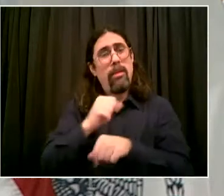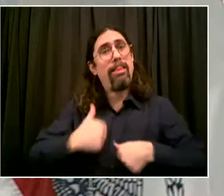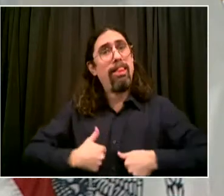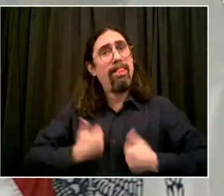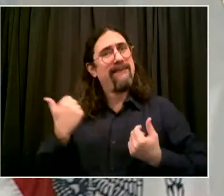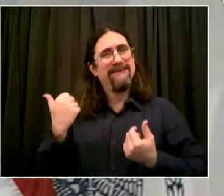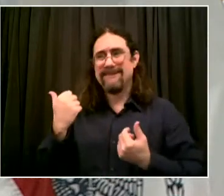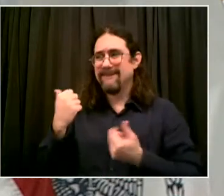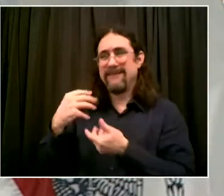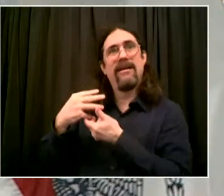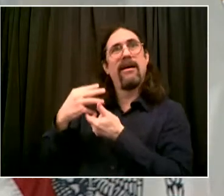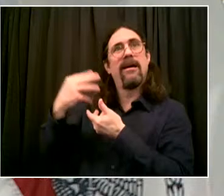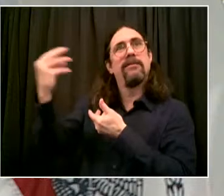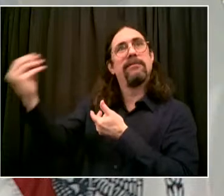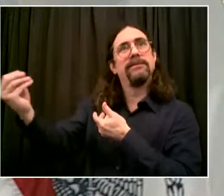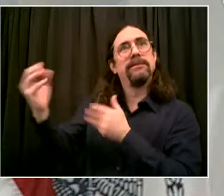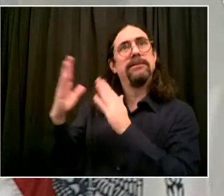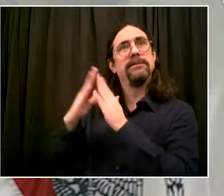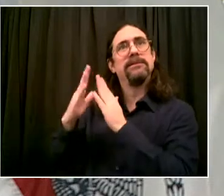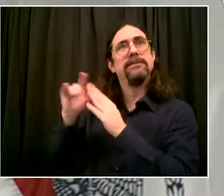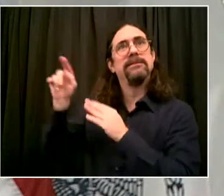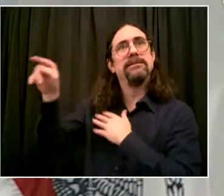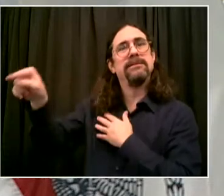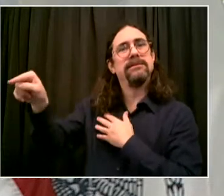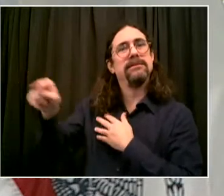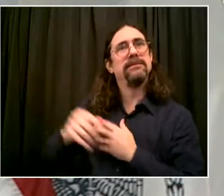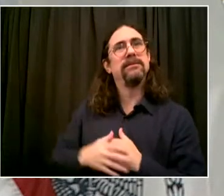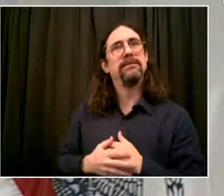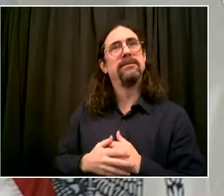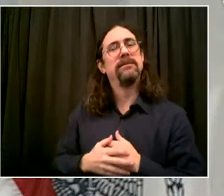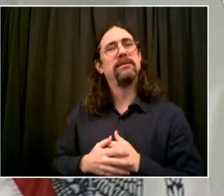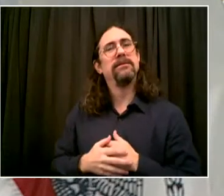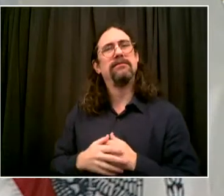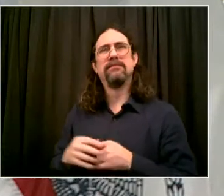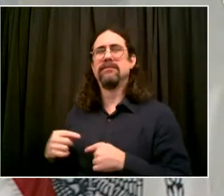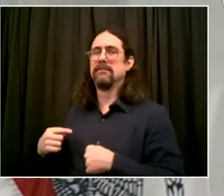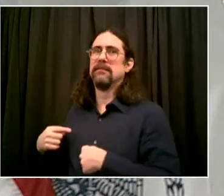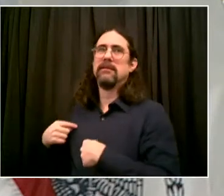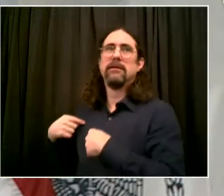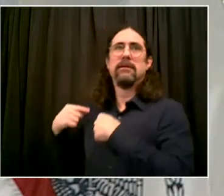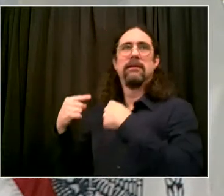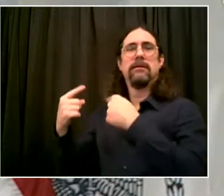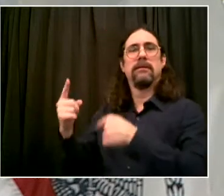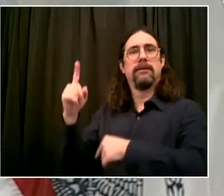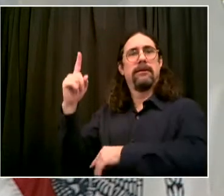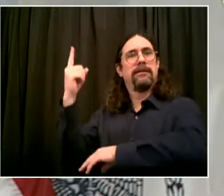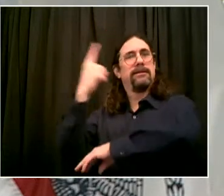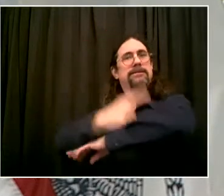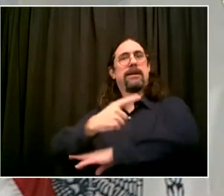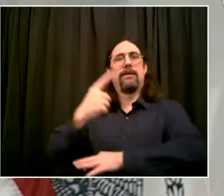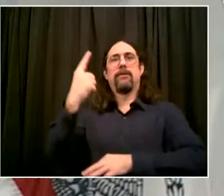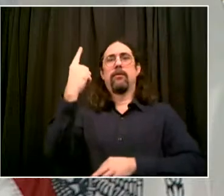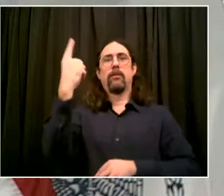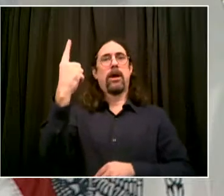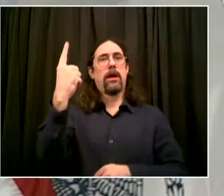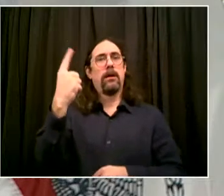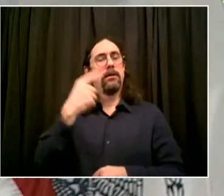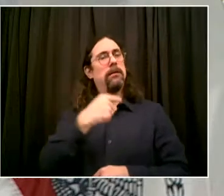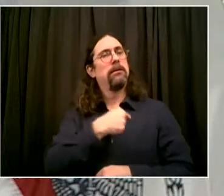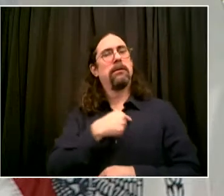WORK IN OUR SCHOOLS, A LOT OFOFAR E THOSE E FOLKS LIVE OUTSIDE THE FIVE BOROUGHS. FROM DAY ONE IT HAS BEEN CLEAR THAT THOSE FOLKS WHO WORK FOR US AND SERVE US W WE